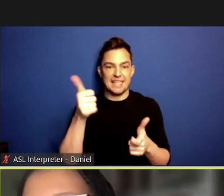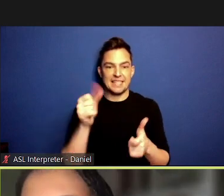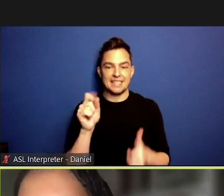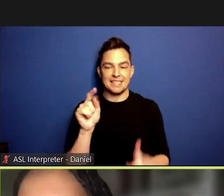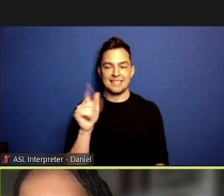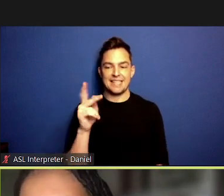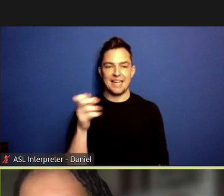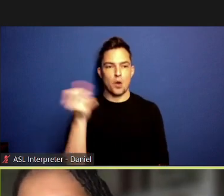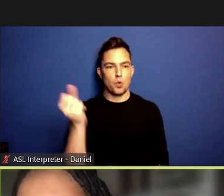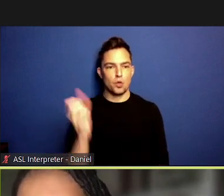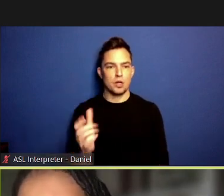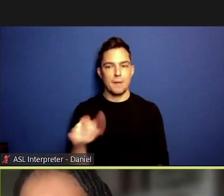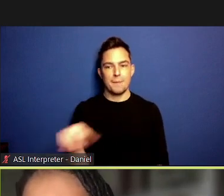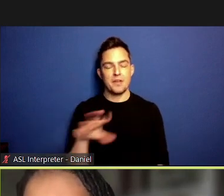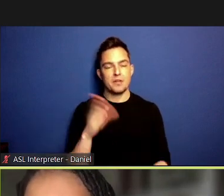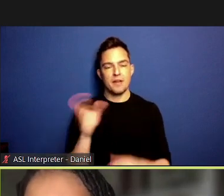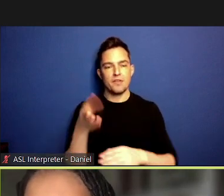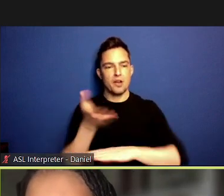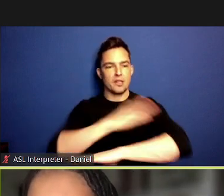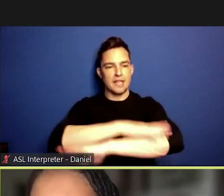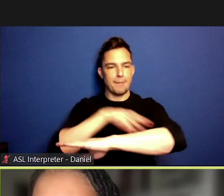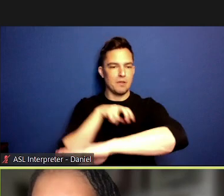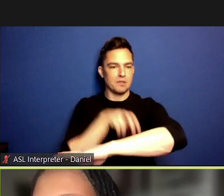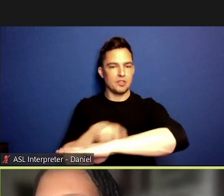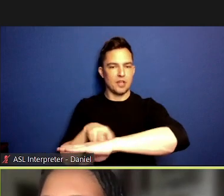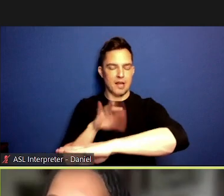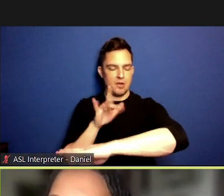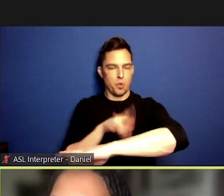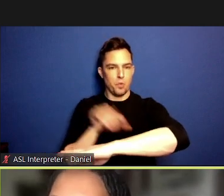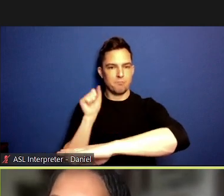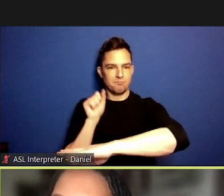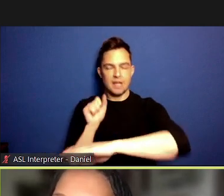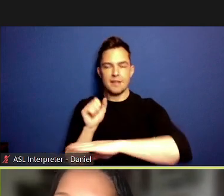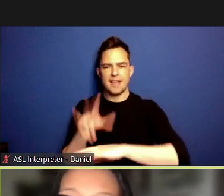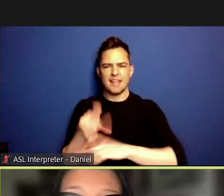they're never at the tables for the decision. Right? And that needs to shift. And one of